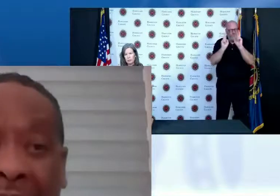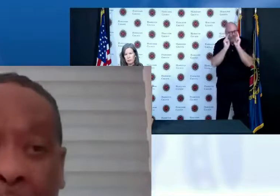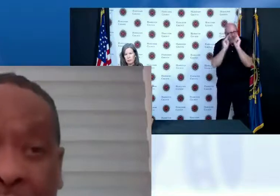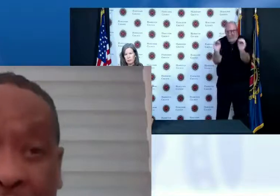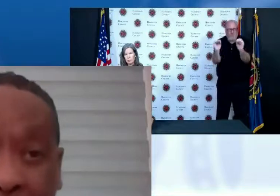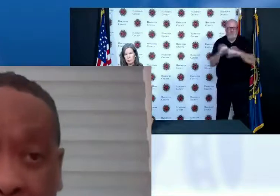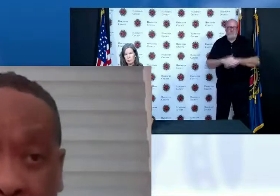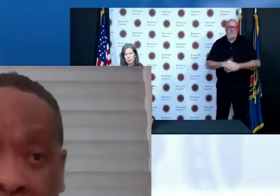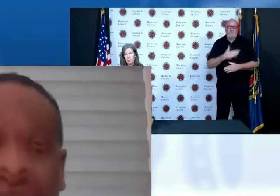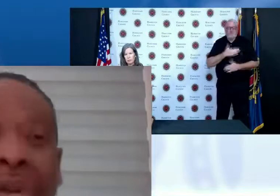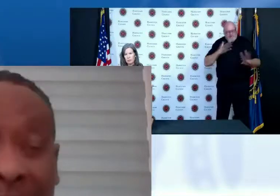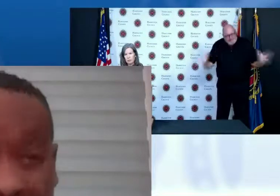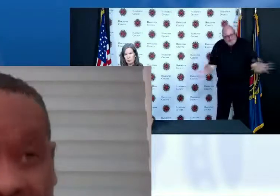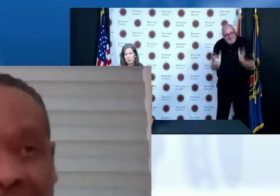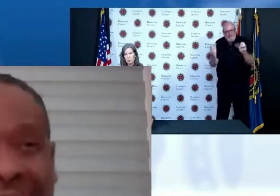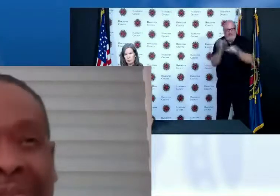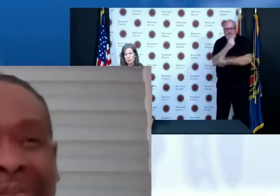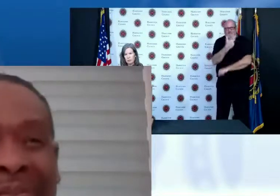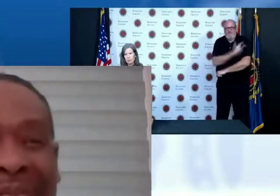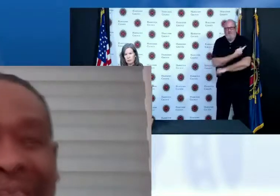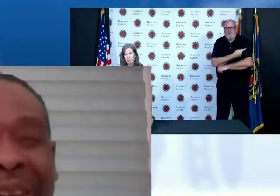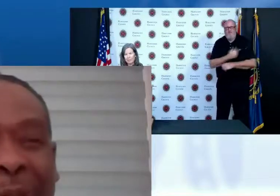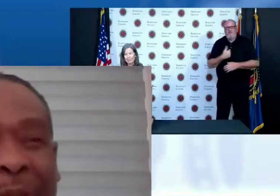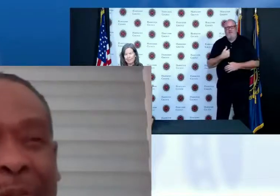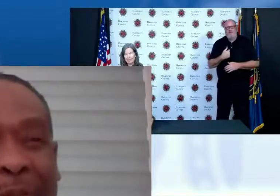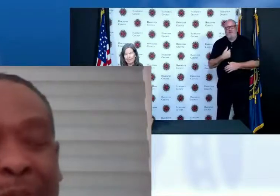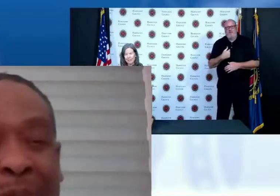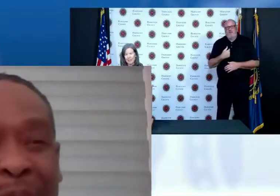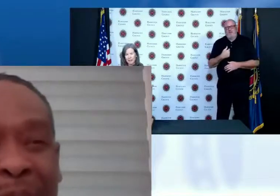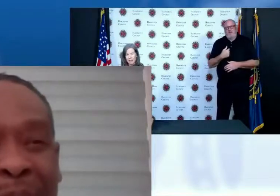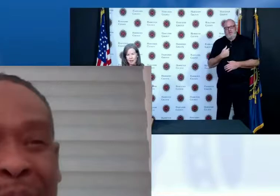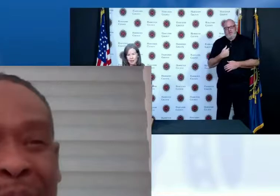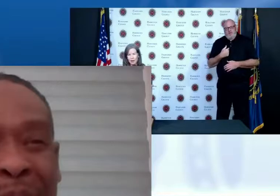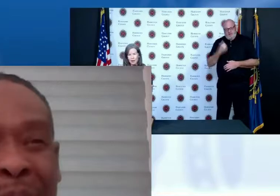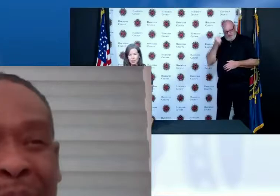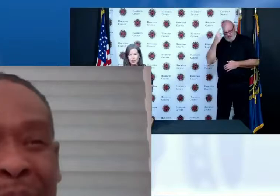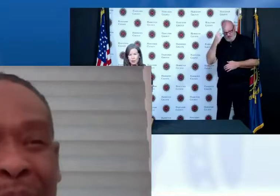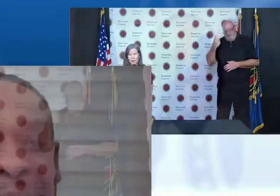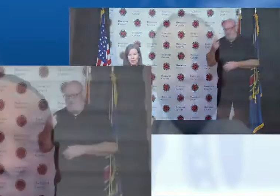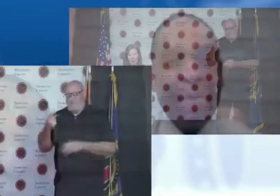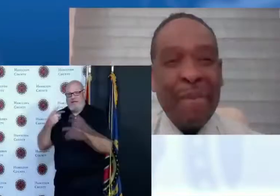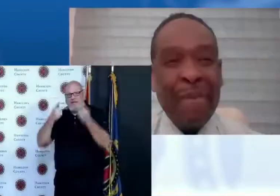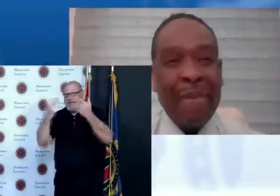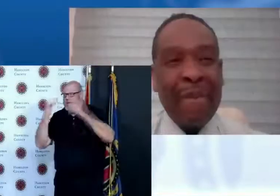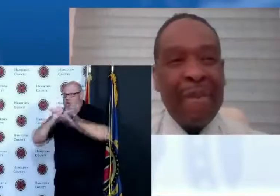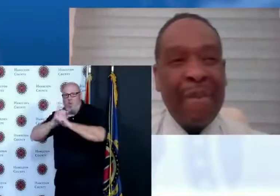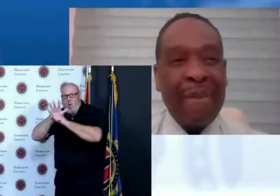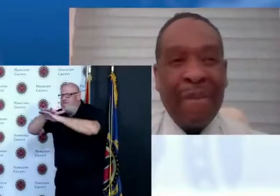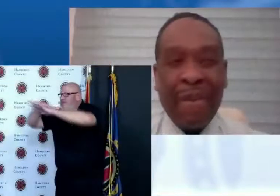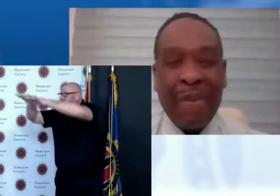encourage you to do the same thank you thank you Bishop Hilton and we're glad to see you're doing